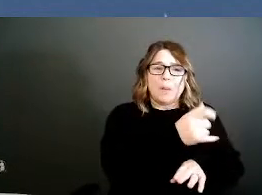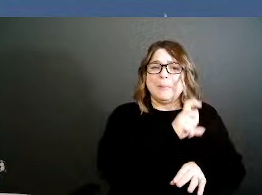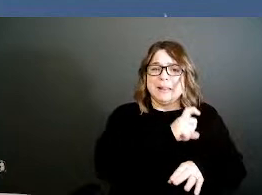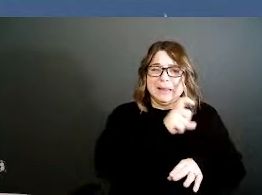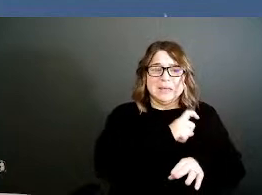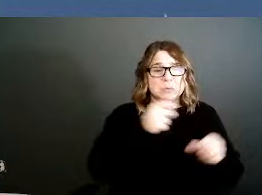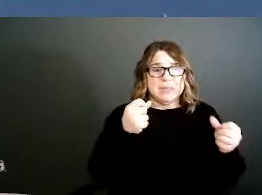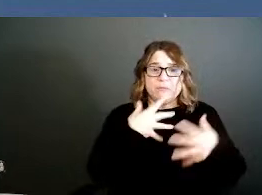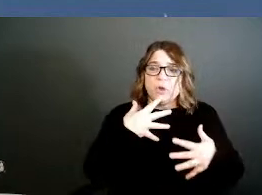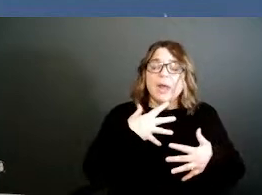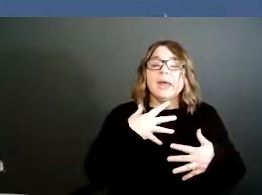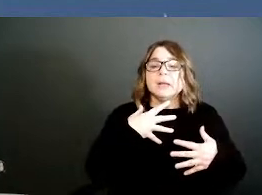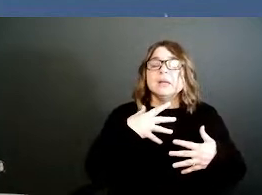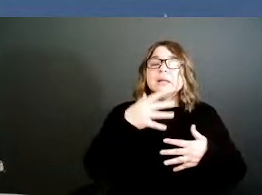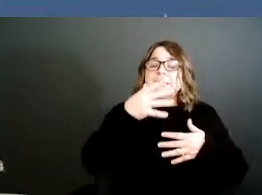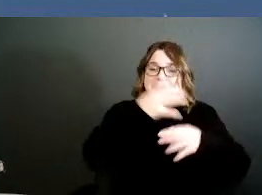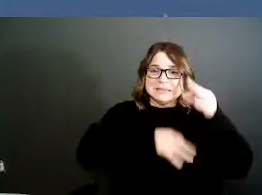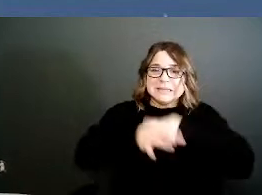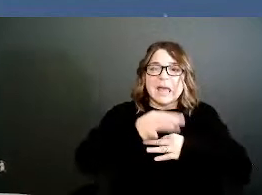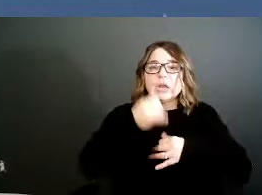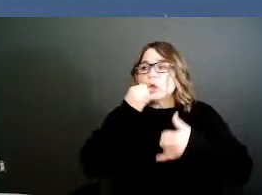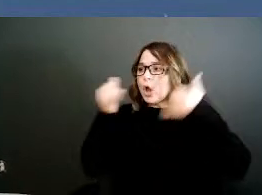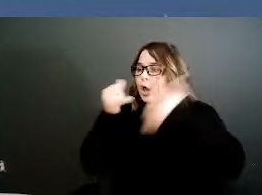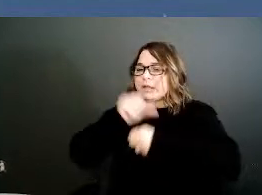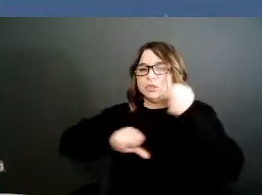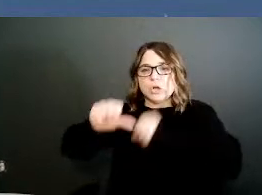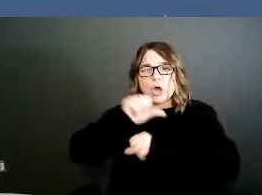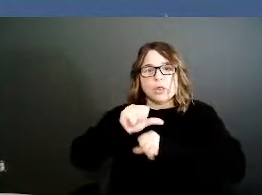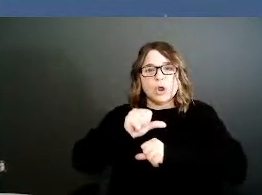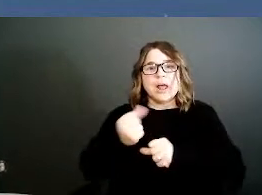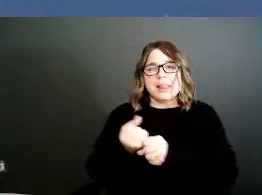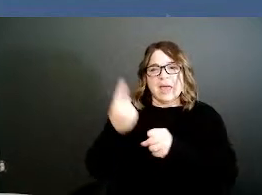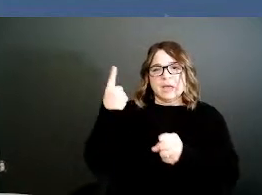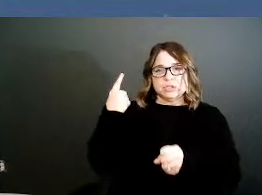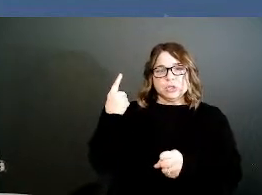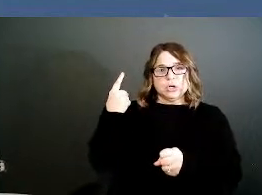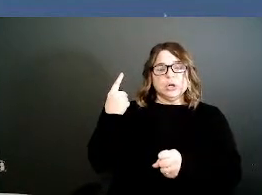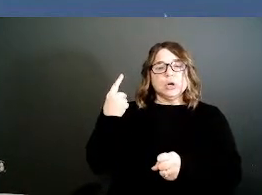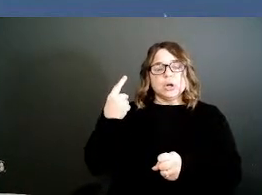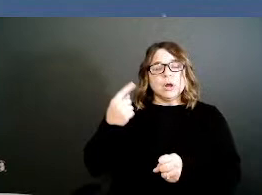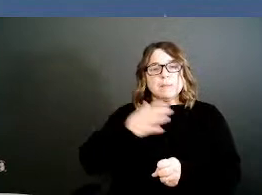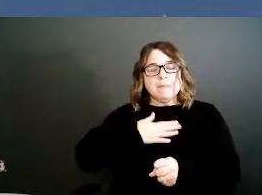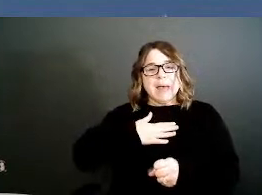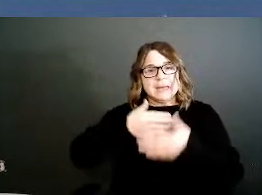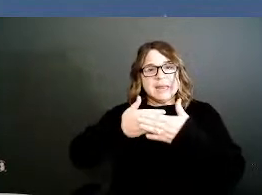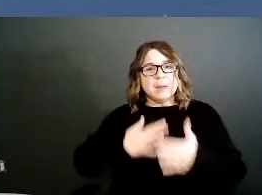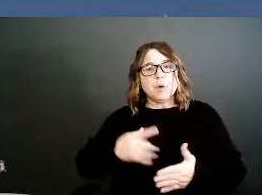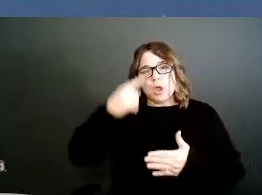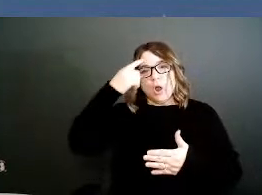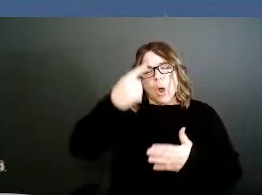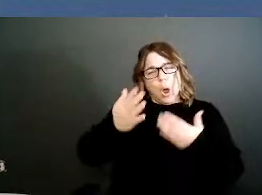THOUGHT I WAS A HOMELESS PERSON PASSED OUT ON THE LAWN. LAST SUMMER MY NEIGHBORS ALMOST CALLED THE POLICE WHEN THEY I WAS JUST RESTING AFTER DOING YOGA IN MY OWN YARD.